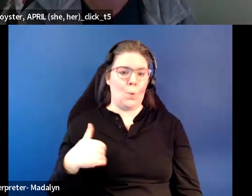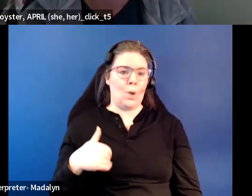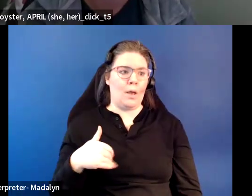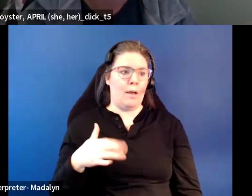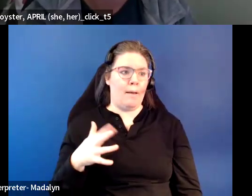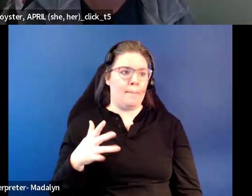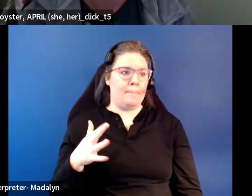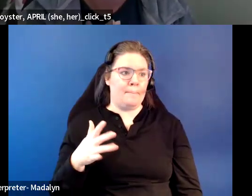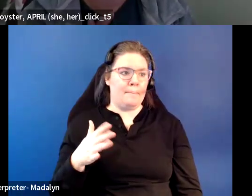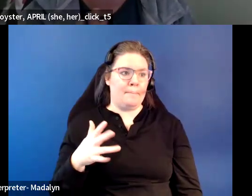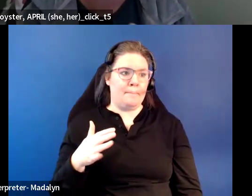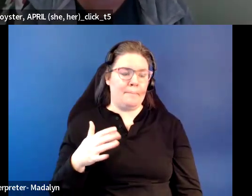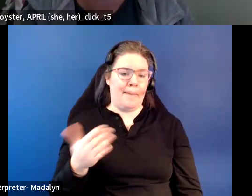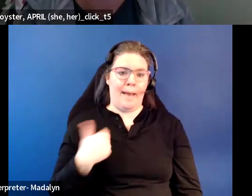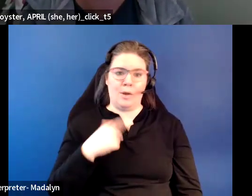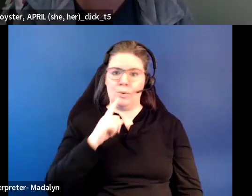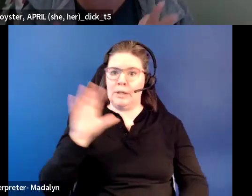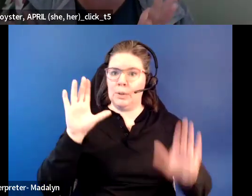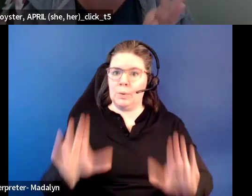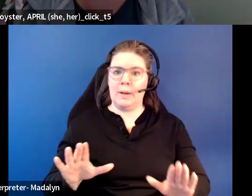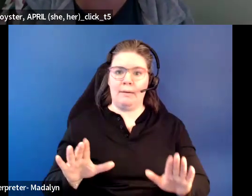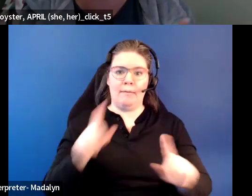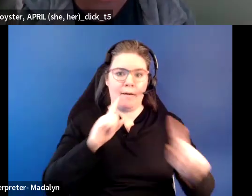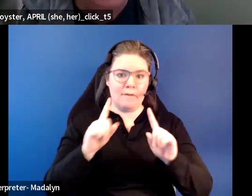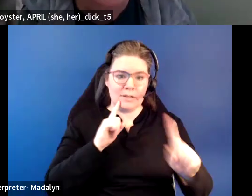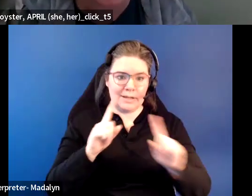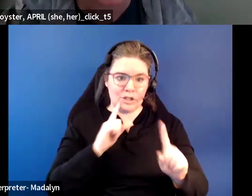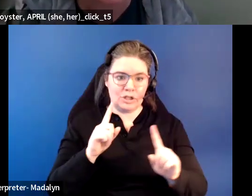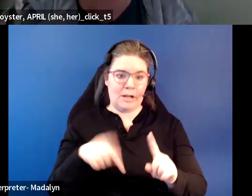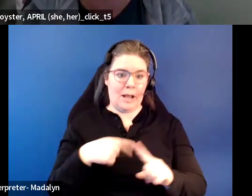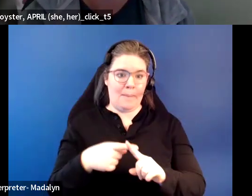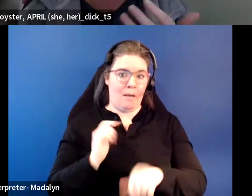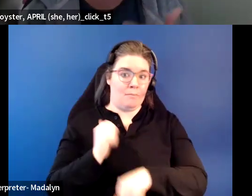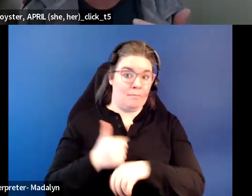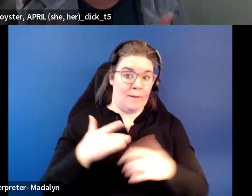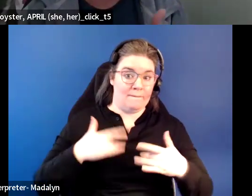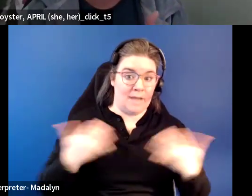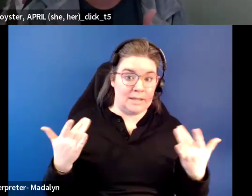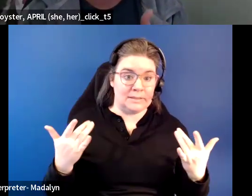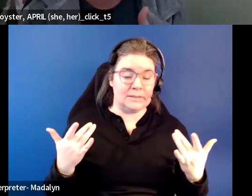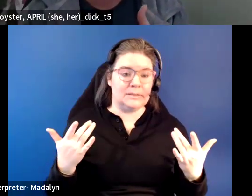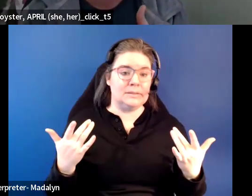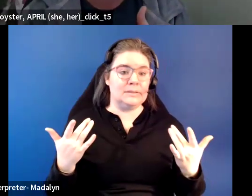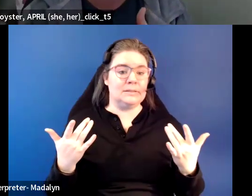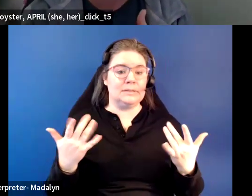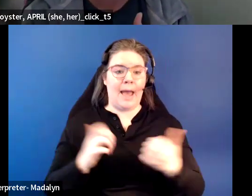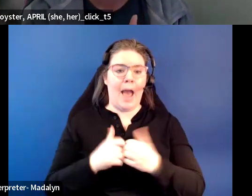Sierra Royster, APRIL (she, her): great conversations around creating events around this. And then how you work with that partnership.